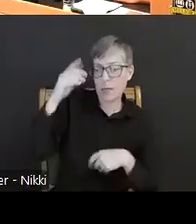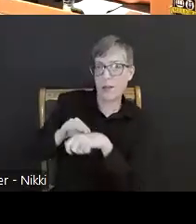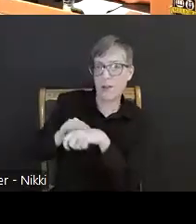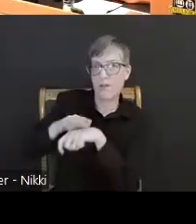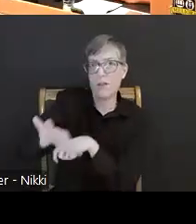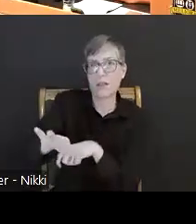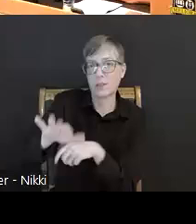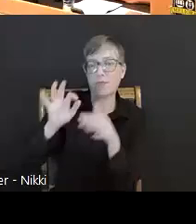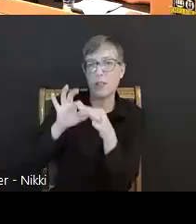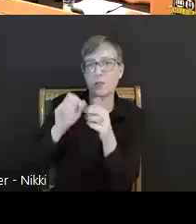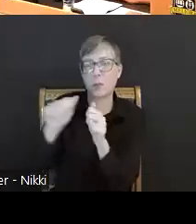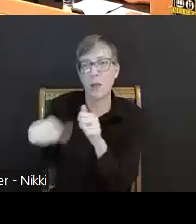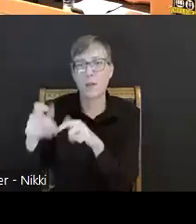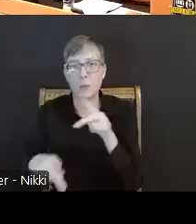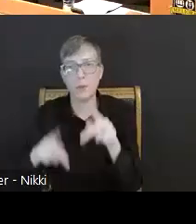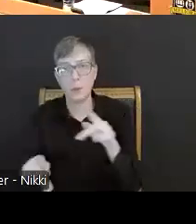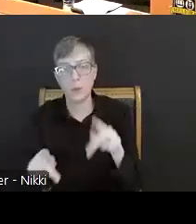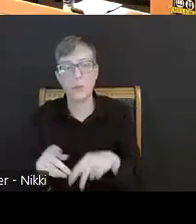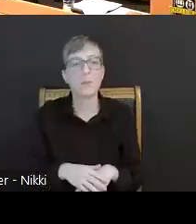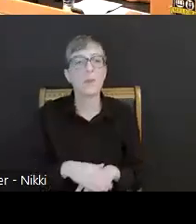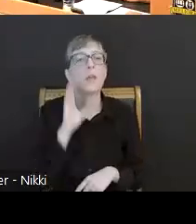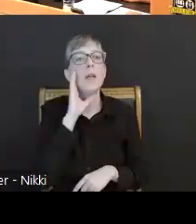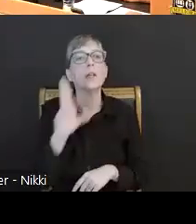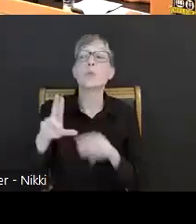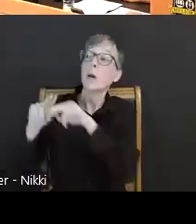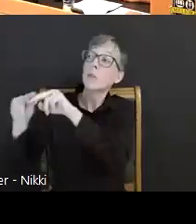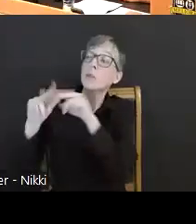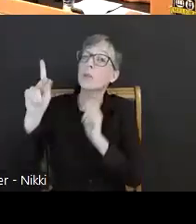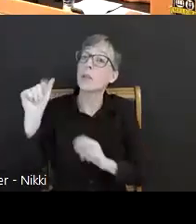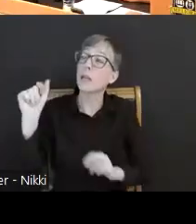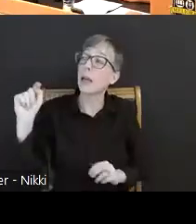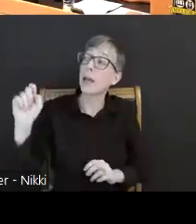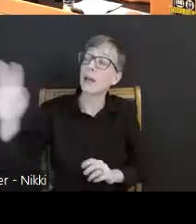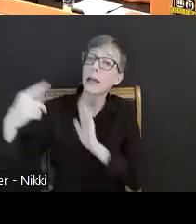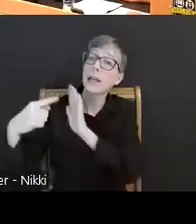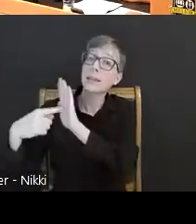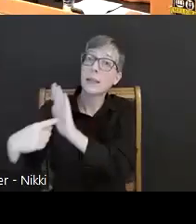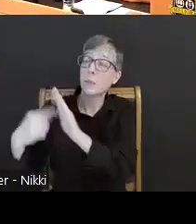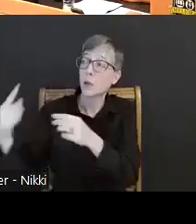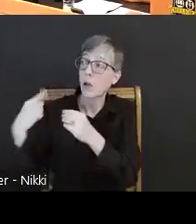to use this case example to kind of illustrate um how those points of contact can occur so this is